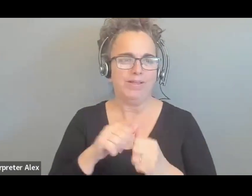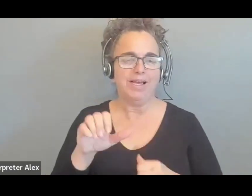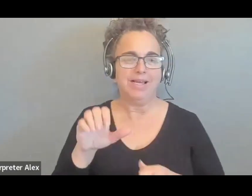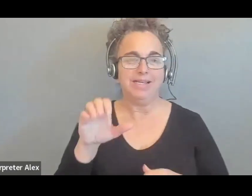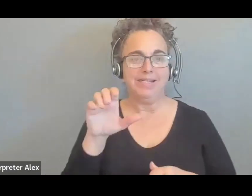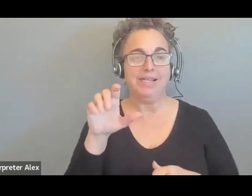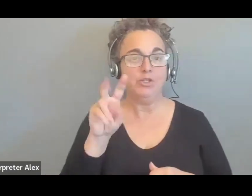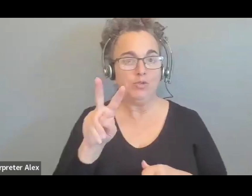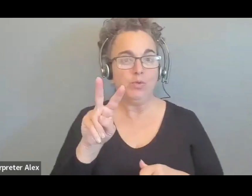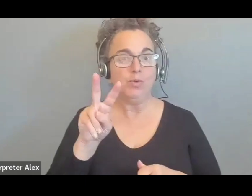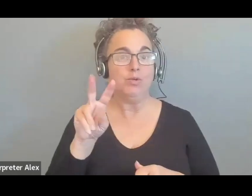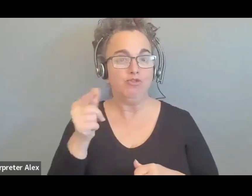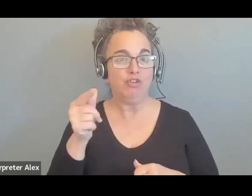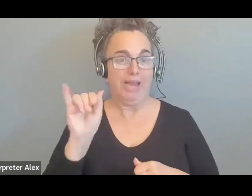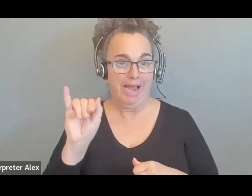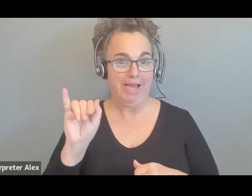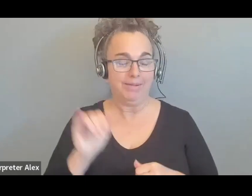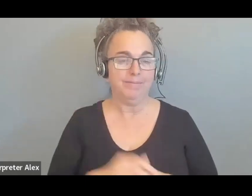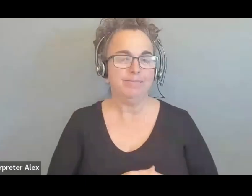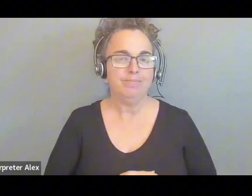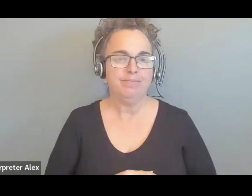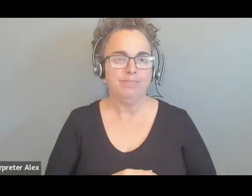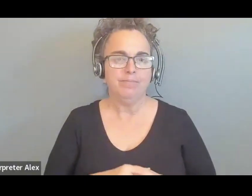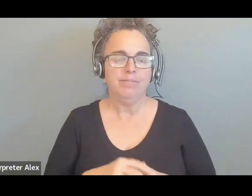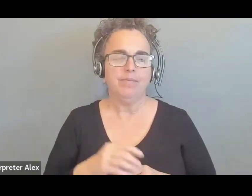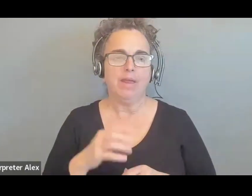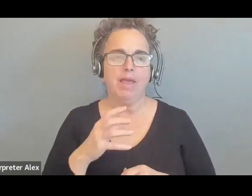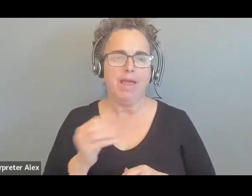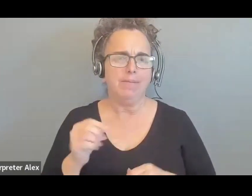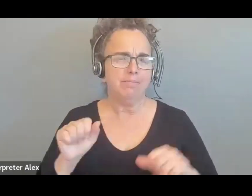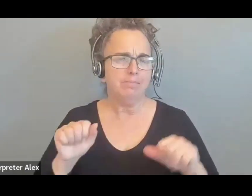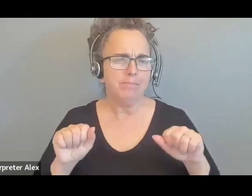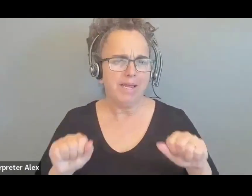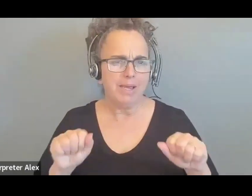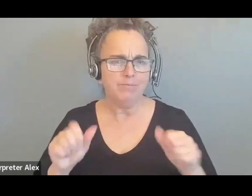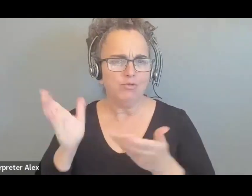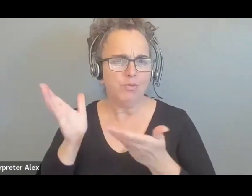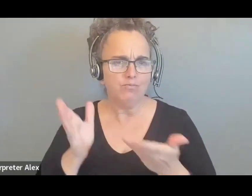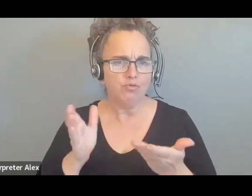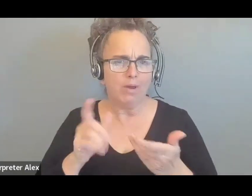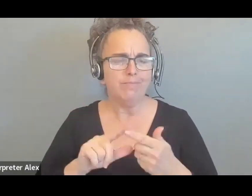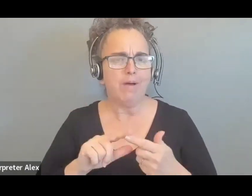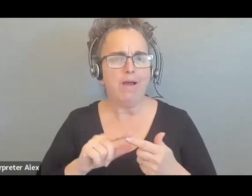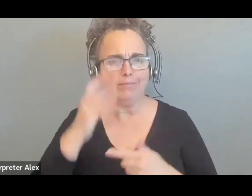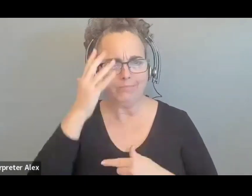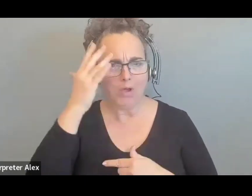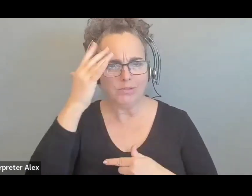and being able to bring my autistic traits and my ADHD traits